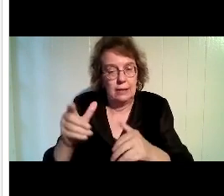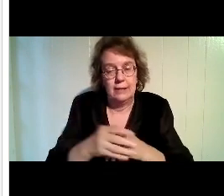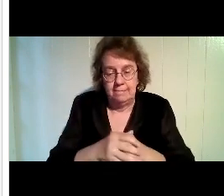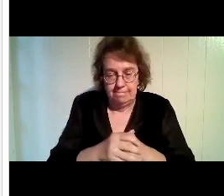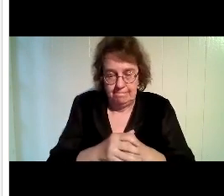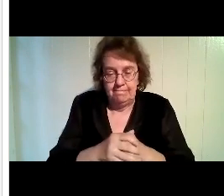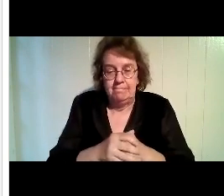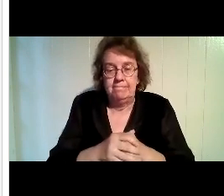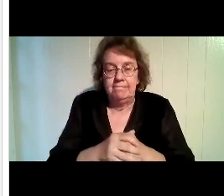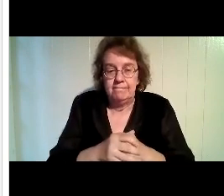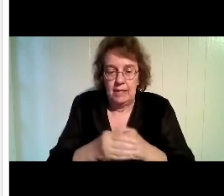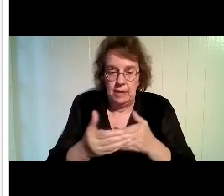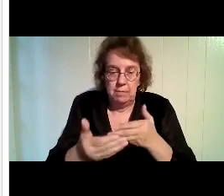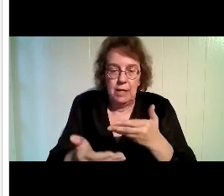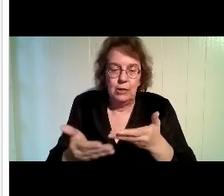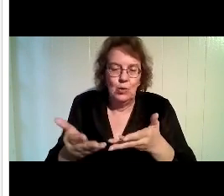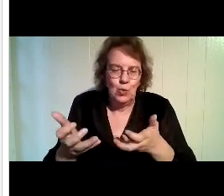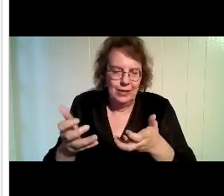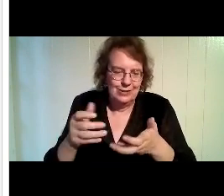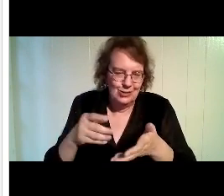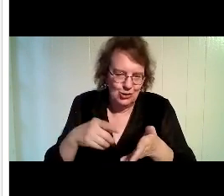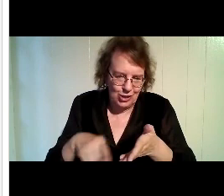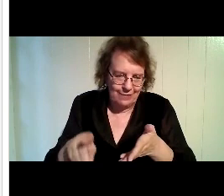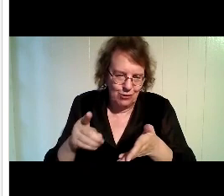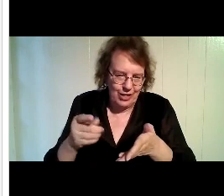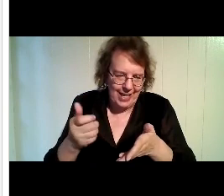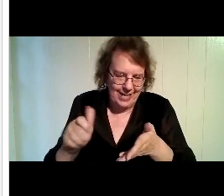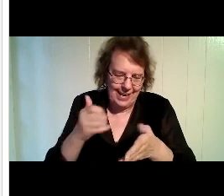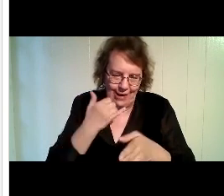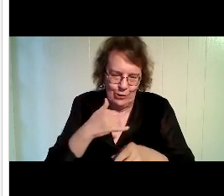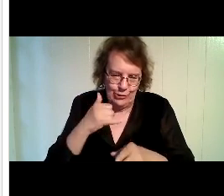Might want to go through to check for any. Errors, though it's not perfect.